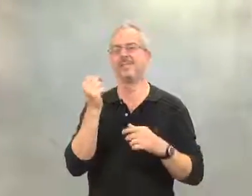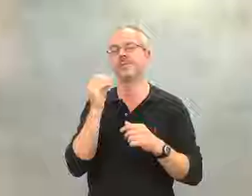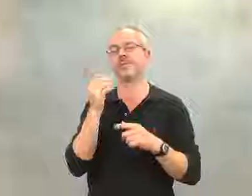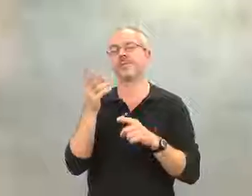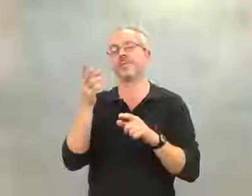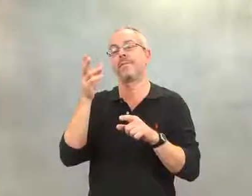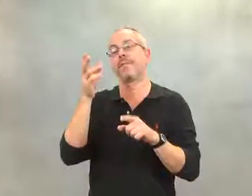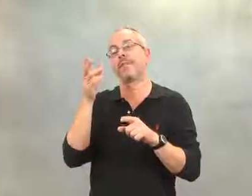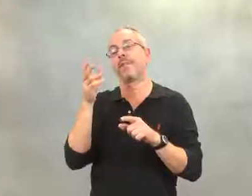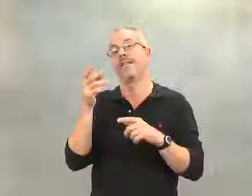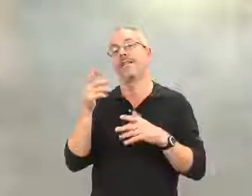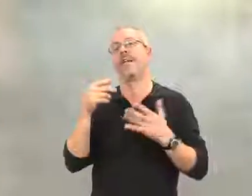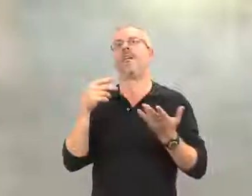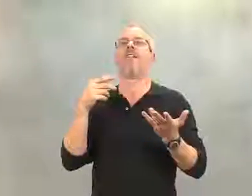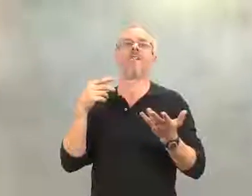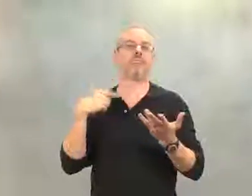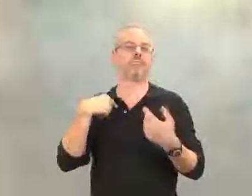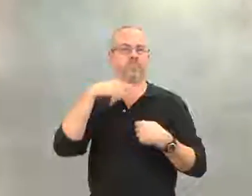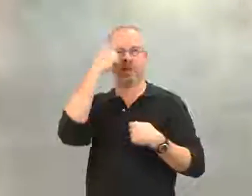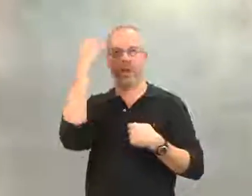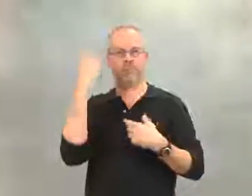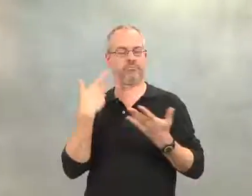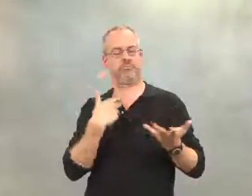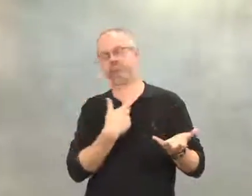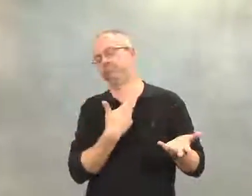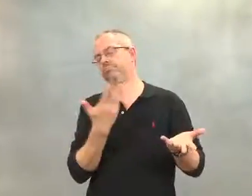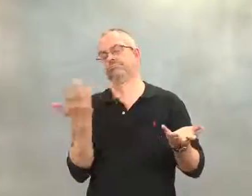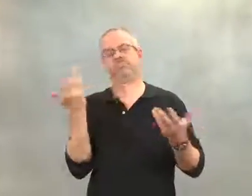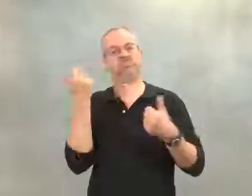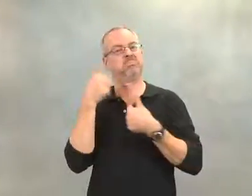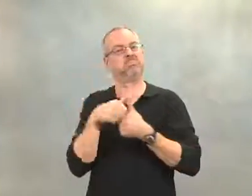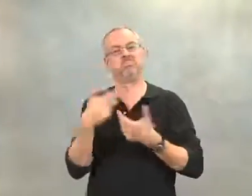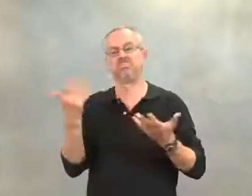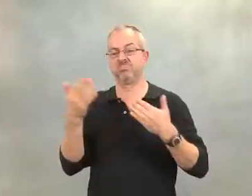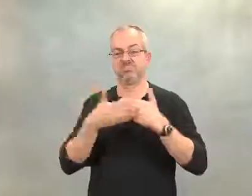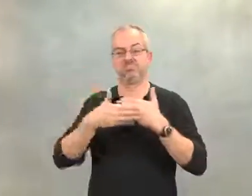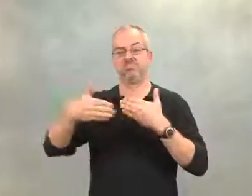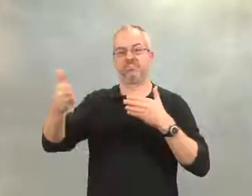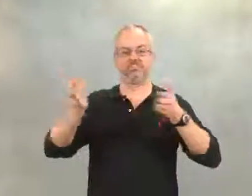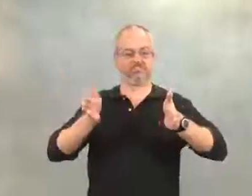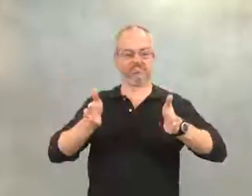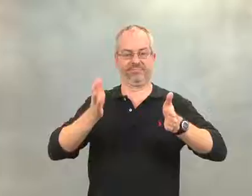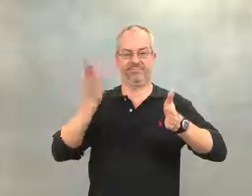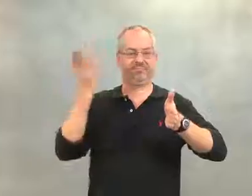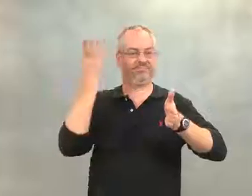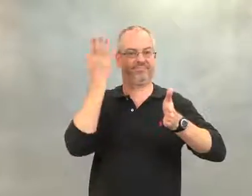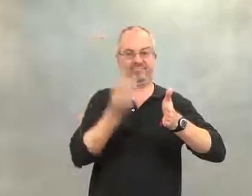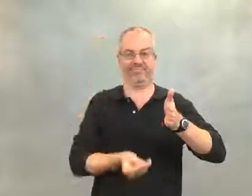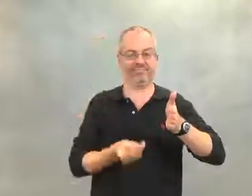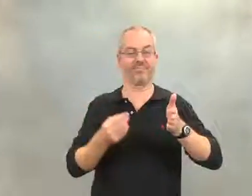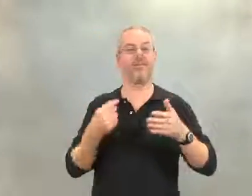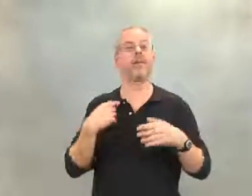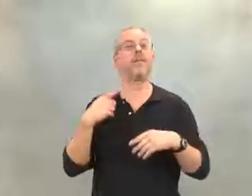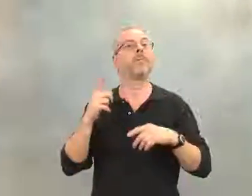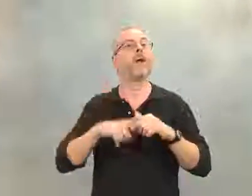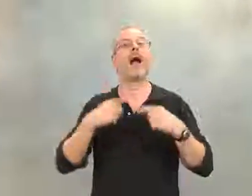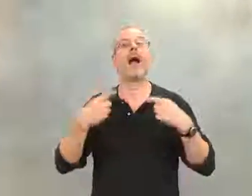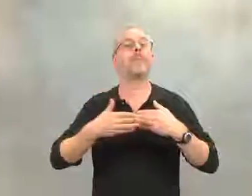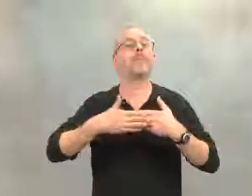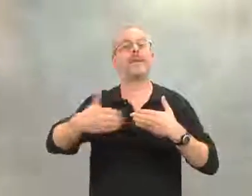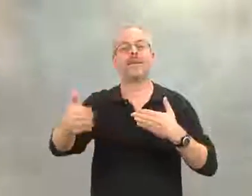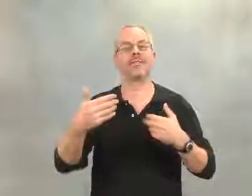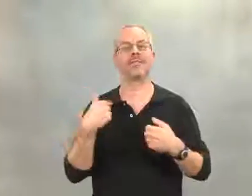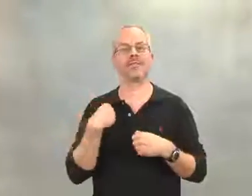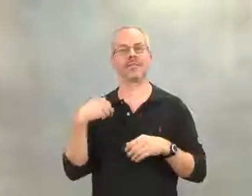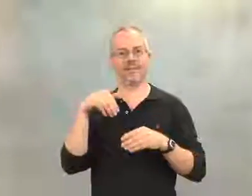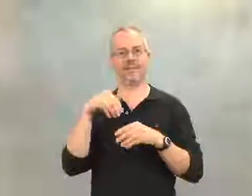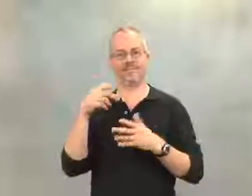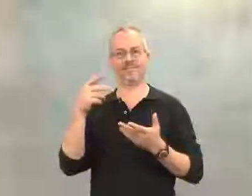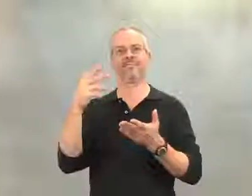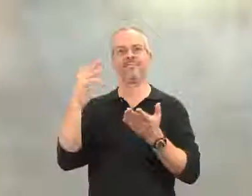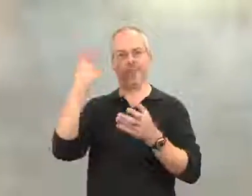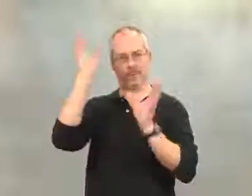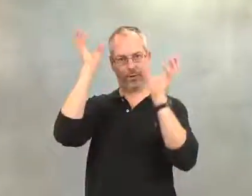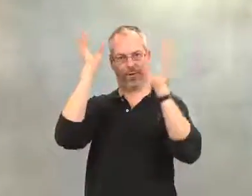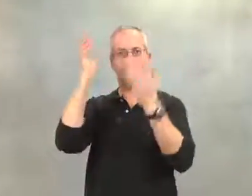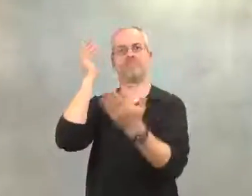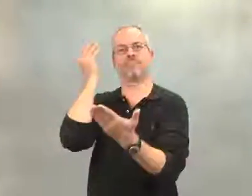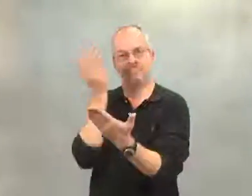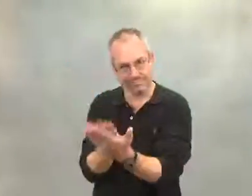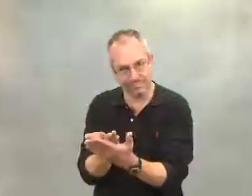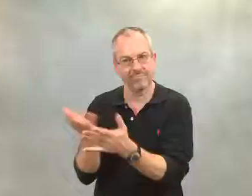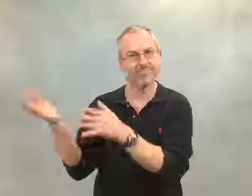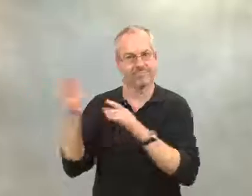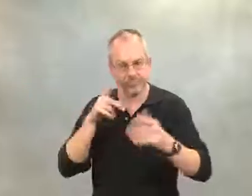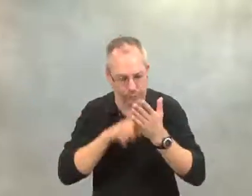Then I blacked out, and there's a big chunk of my life missing at that point.